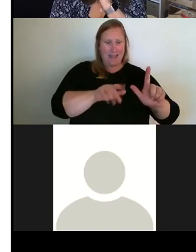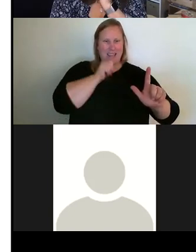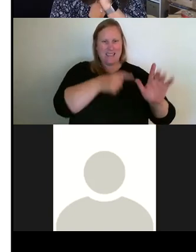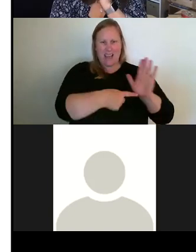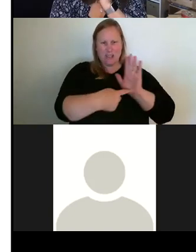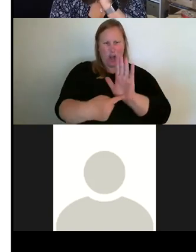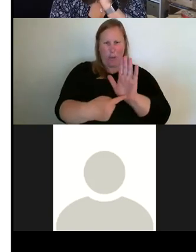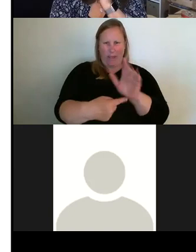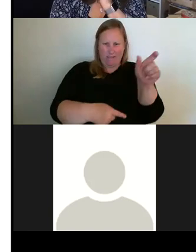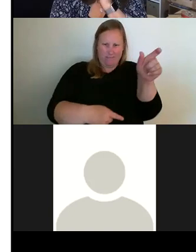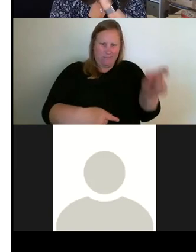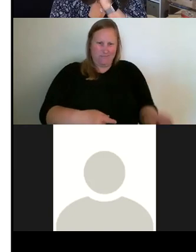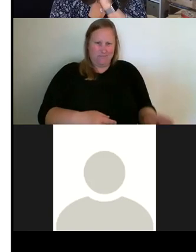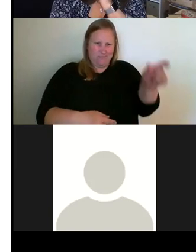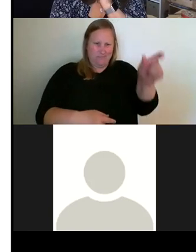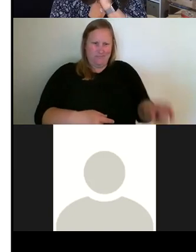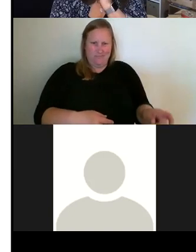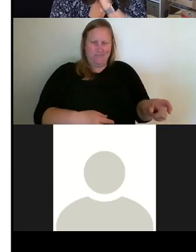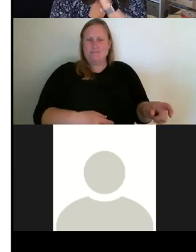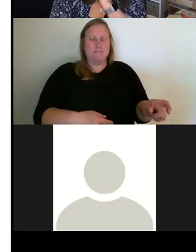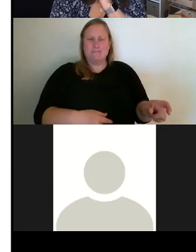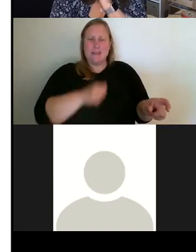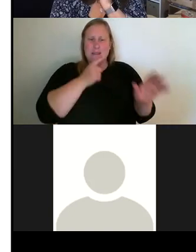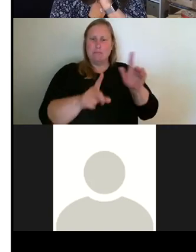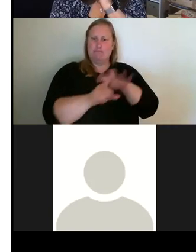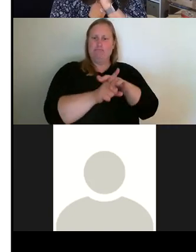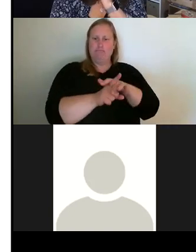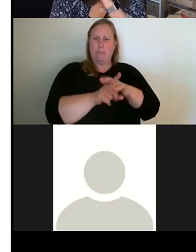middle one and the right example.